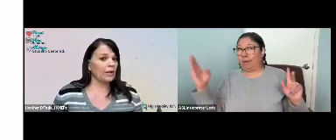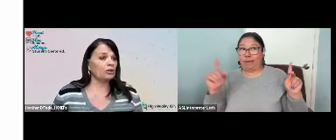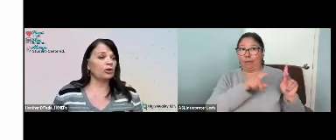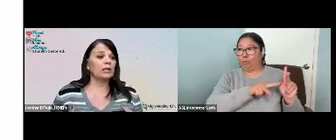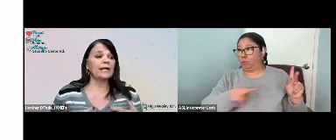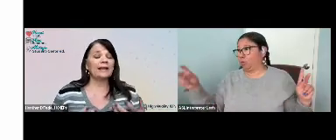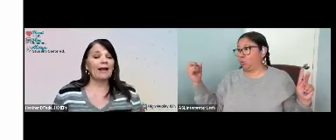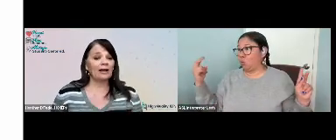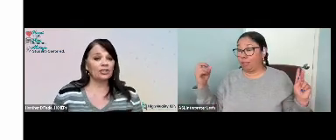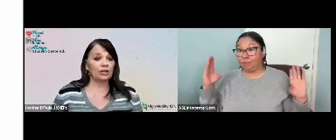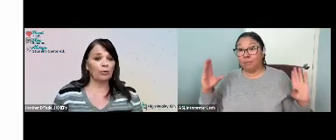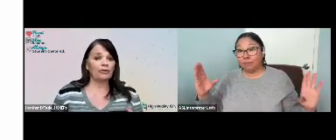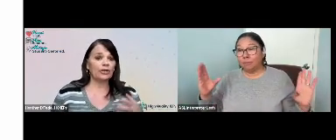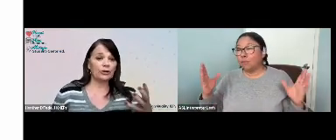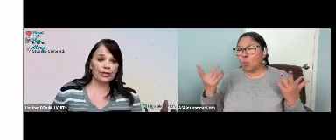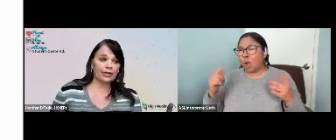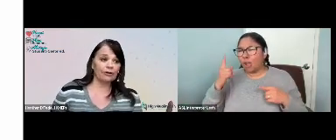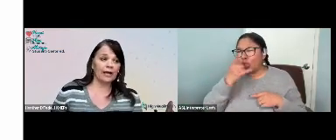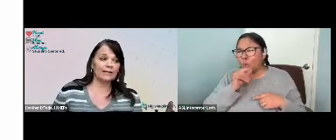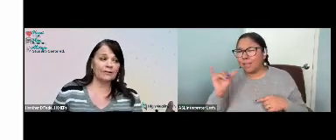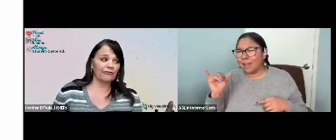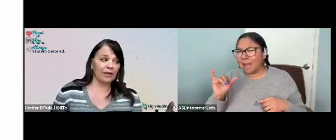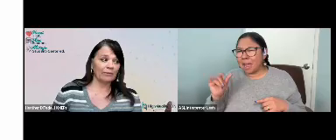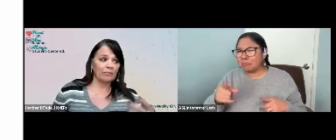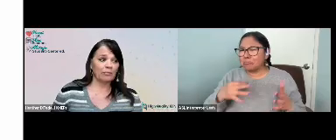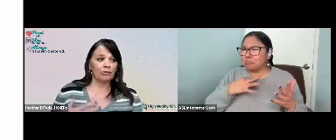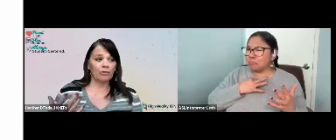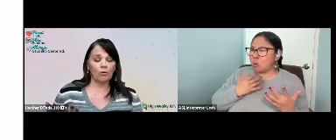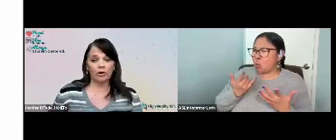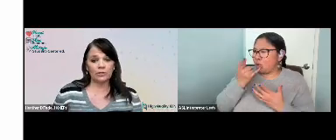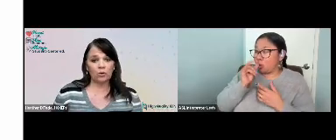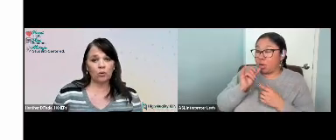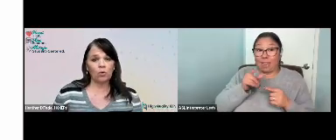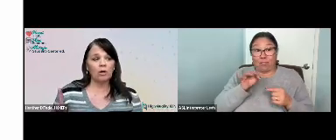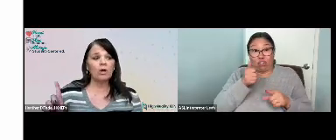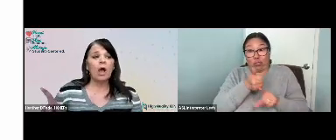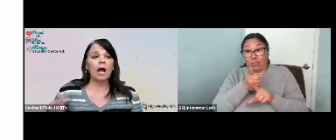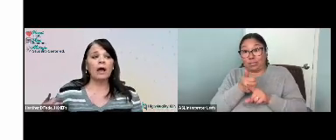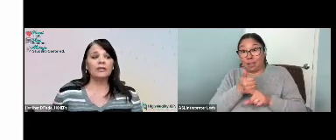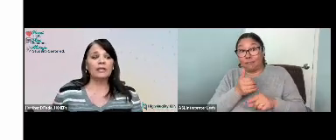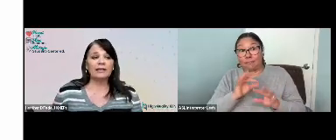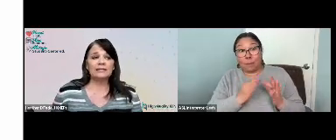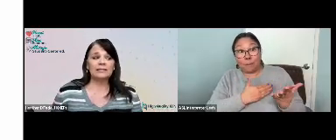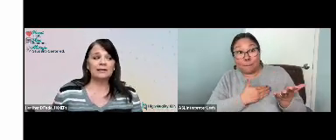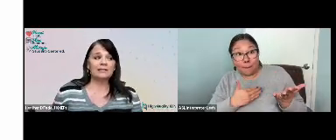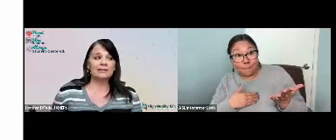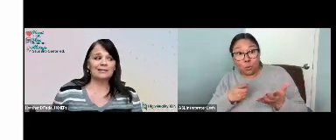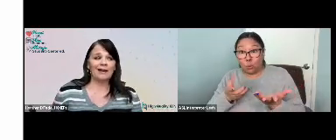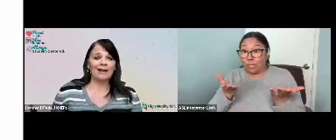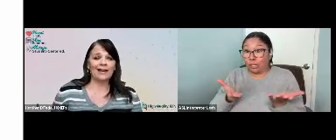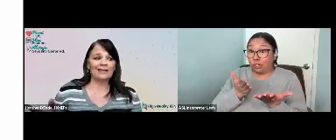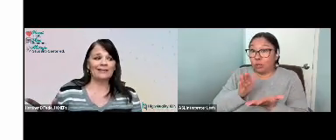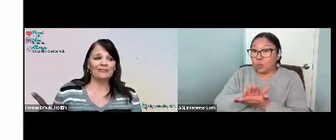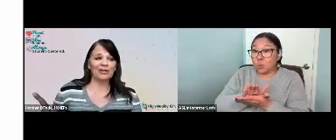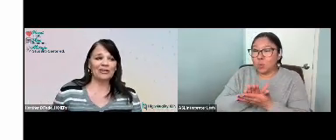pathway look like in action, whether you're here as a family member or a school? On the next slide,